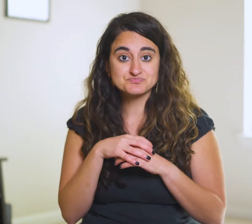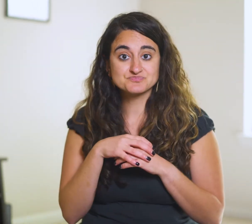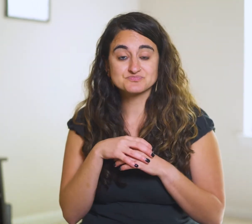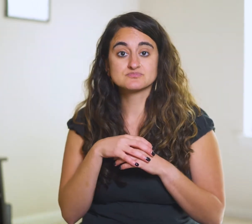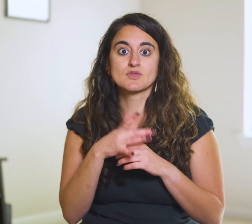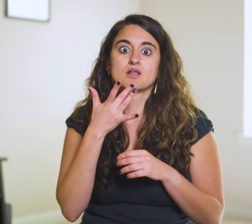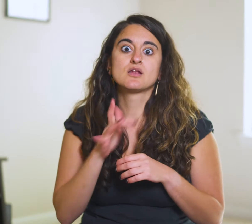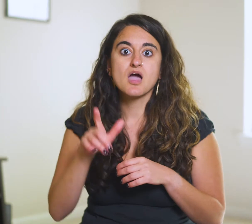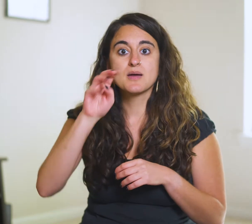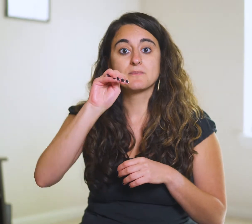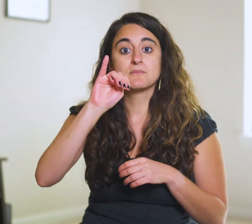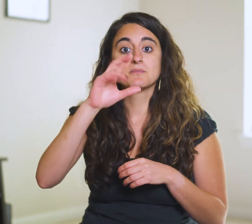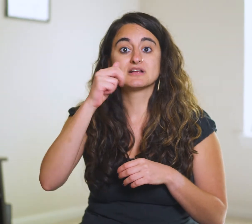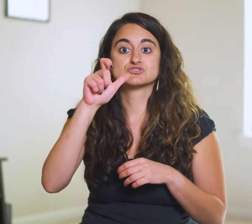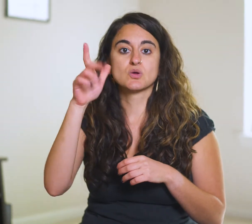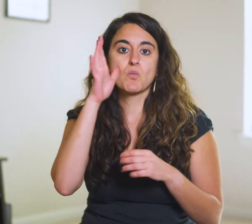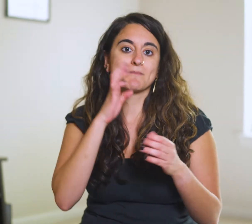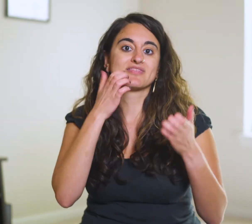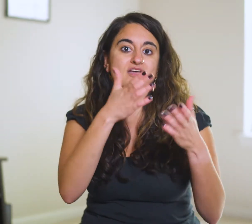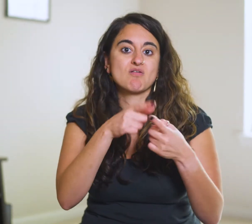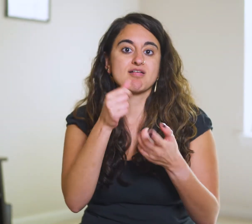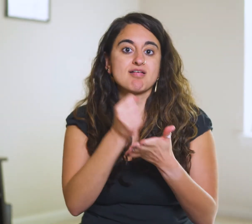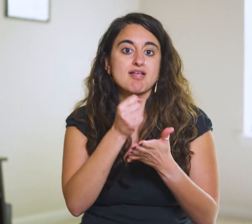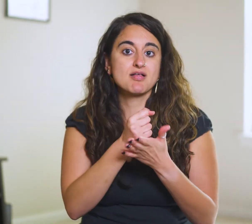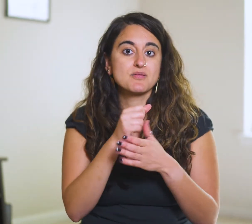Fortunately, Michael will be there to help.